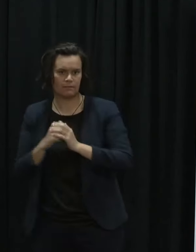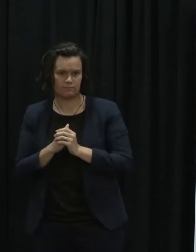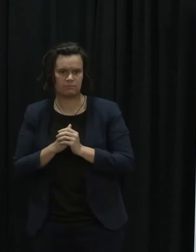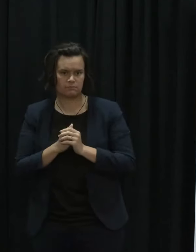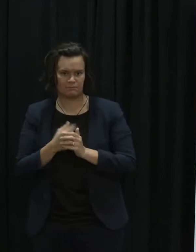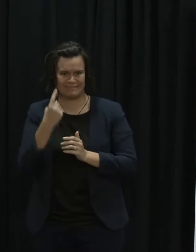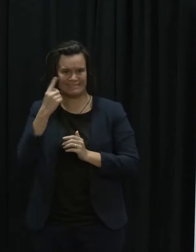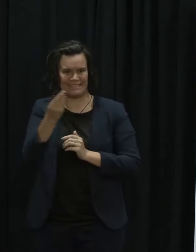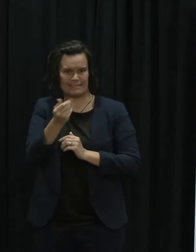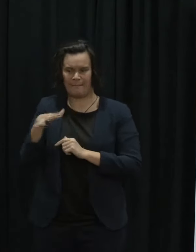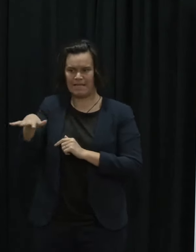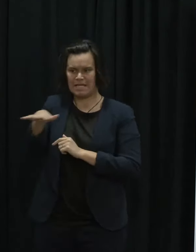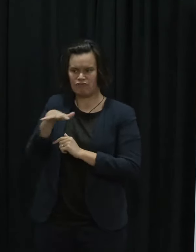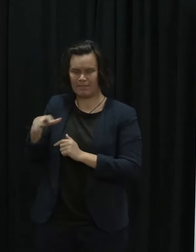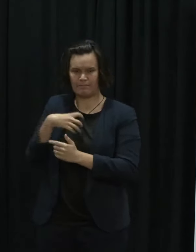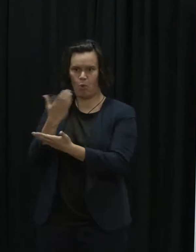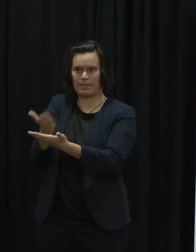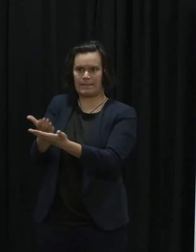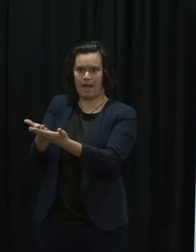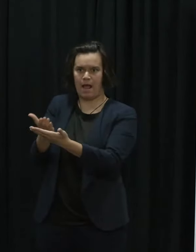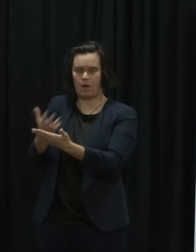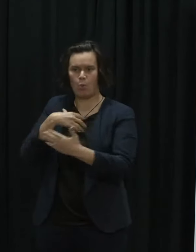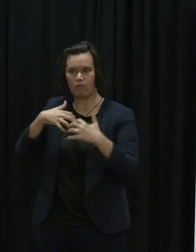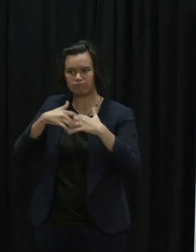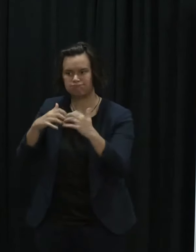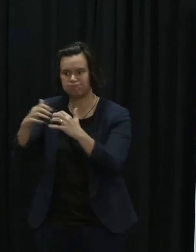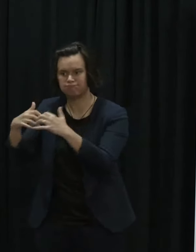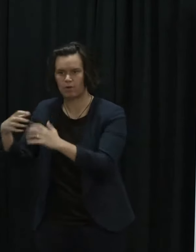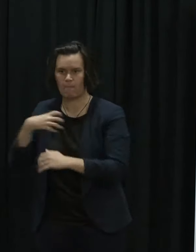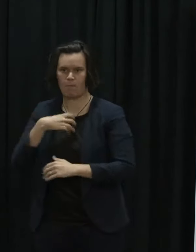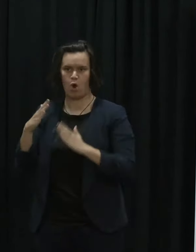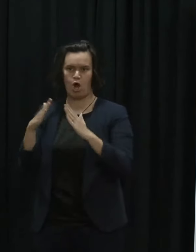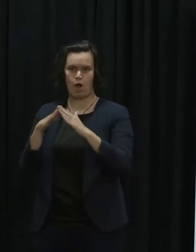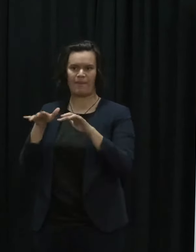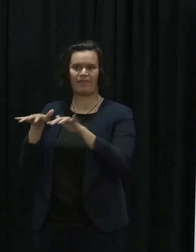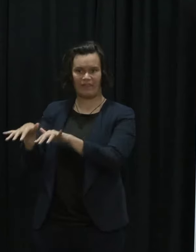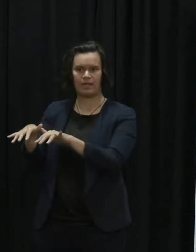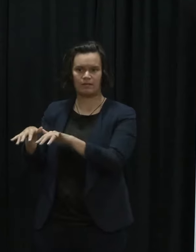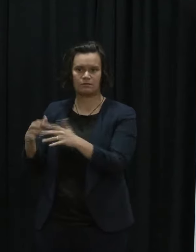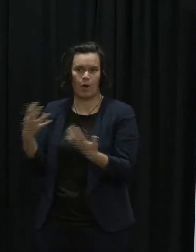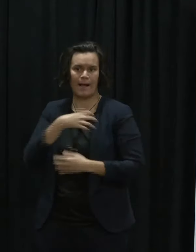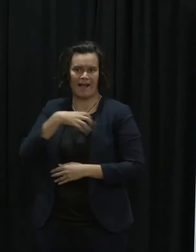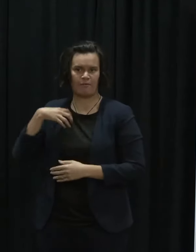again accelerate the supply of housing in those areas where we